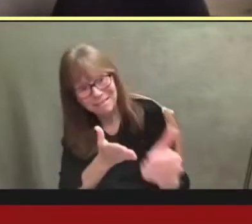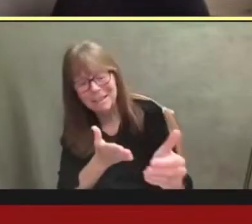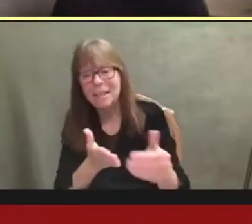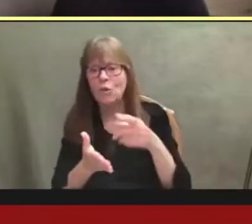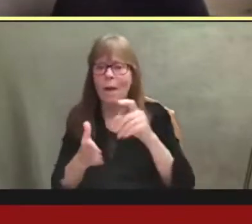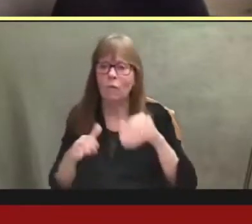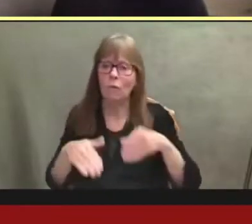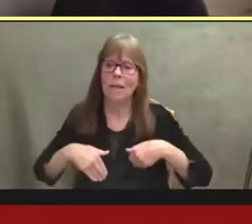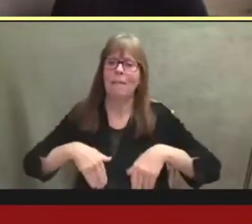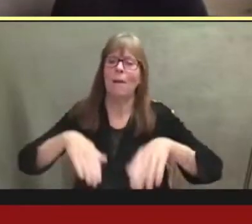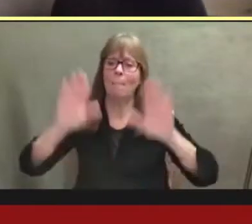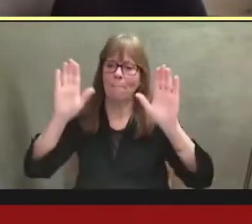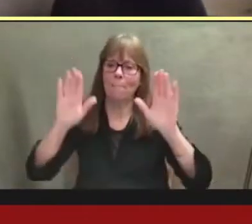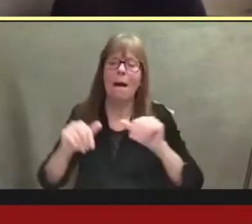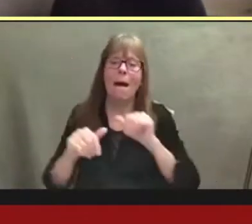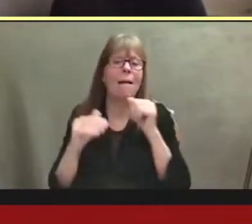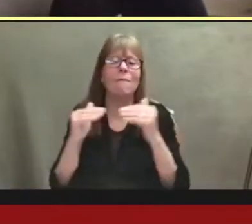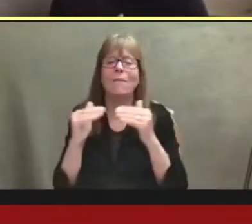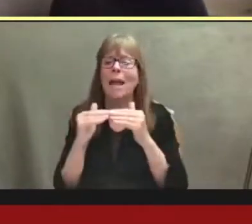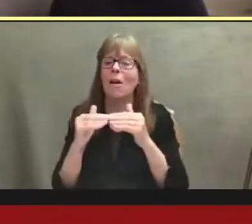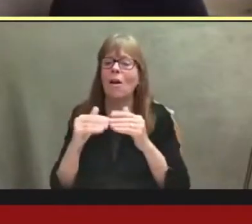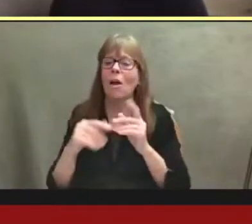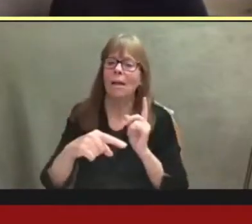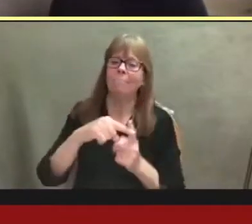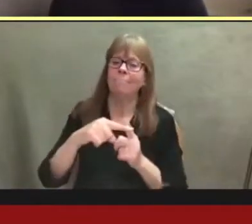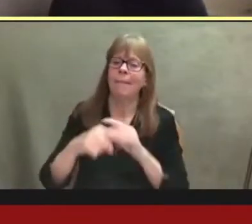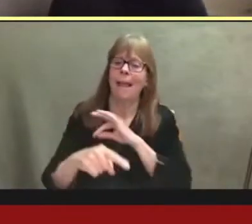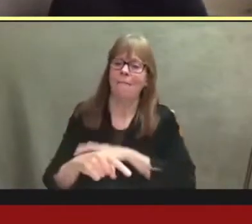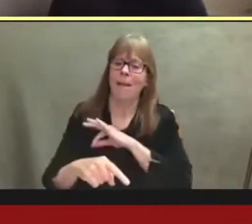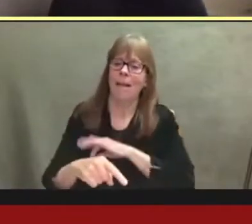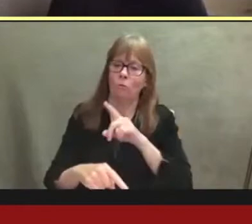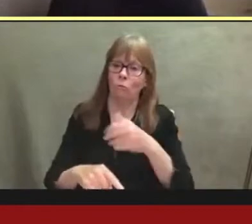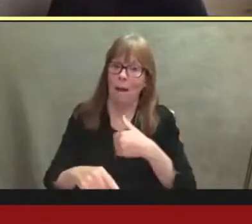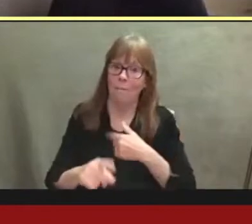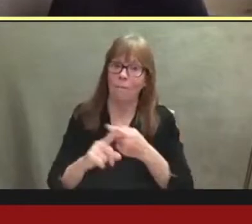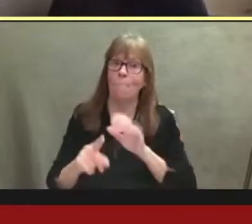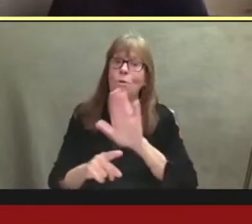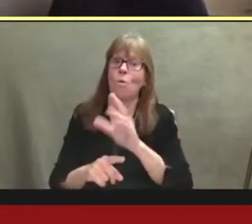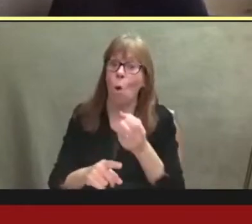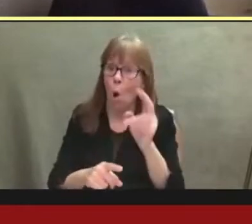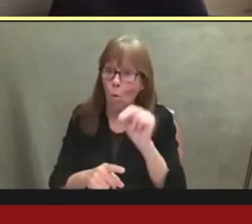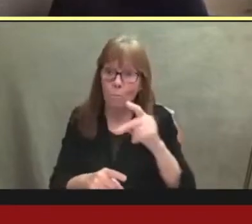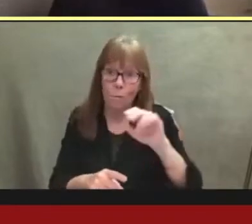unfair advantages given to you from your own privilege and status. Allies need to learn this!